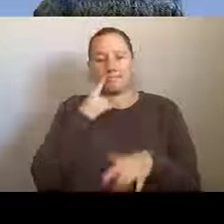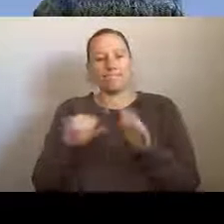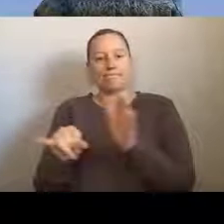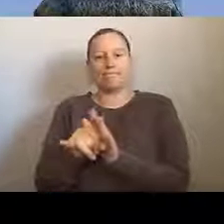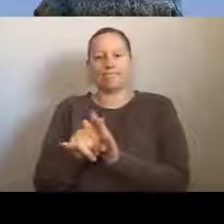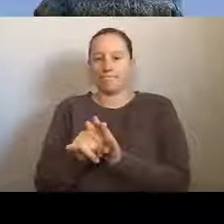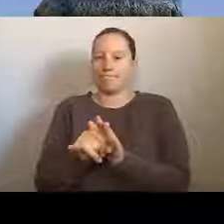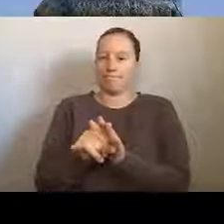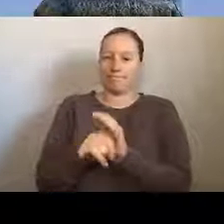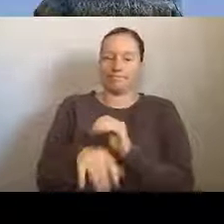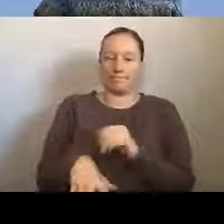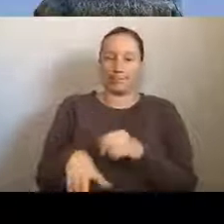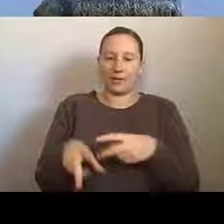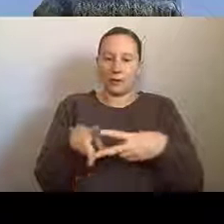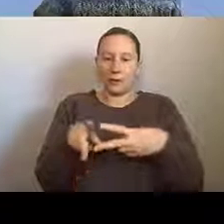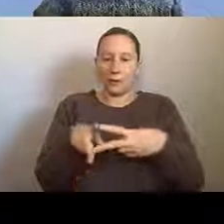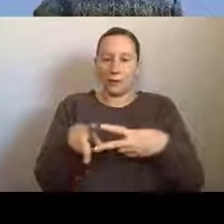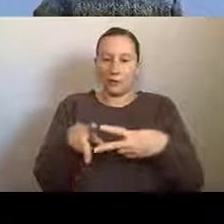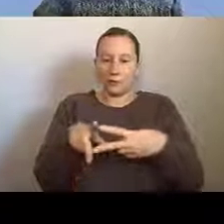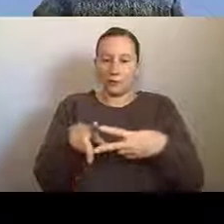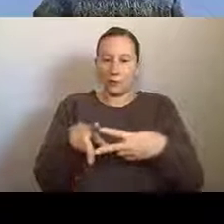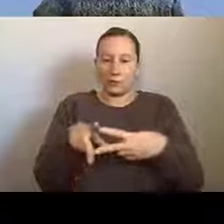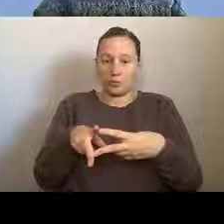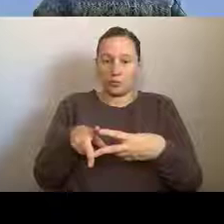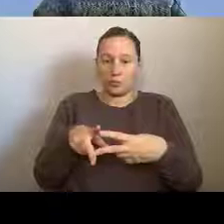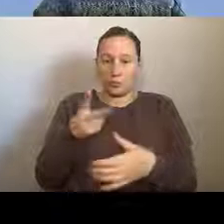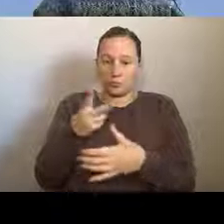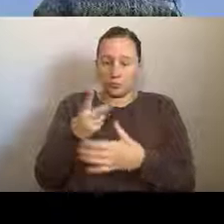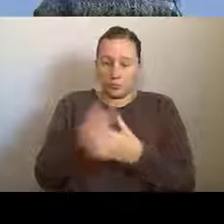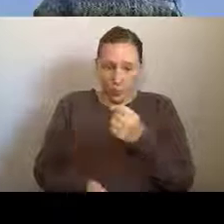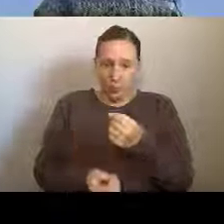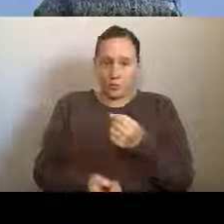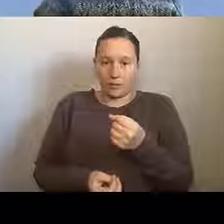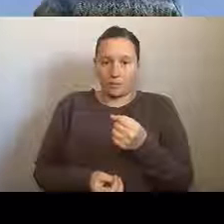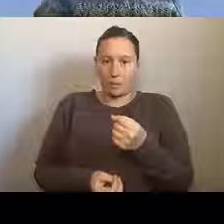So with the two together you're doing secondary research,